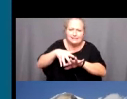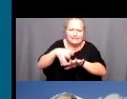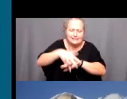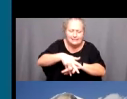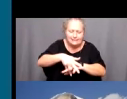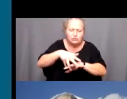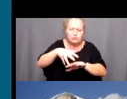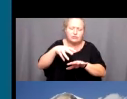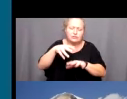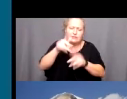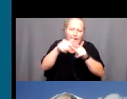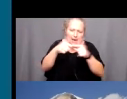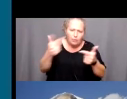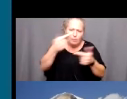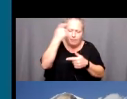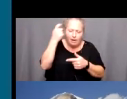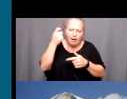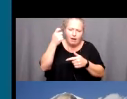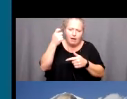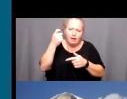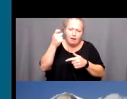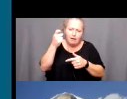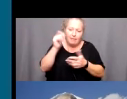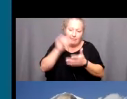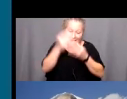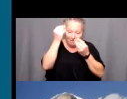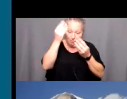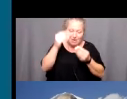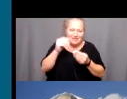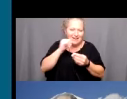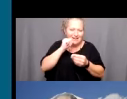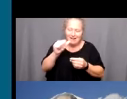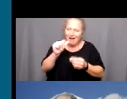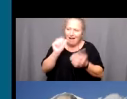place and they don't know how to read or write and also the information is